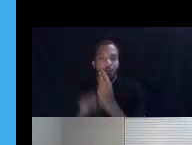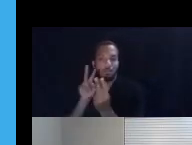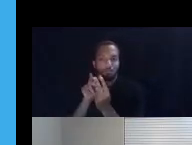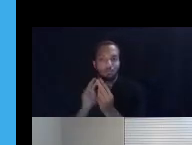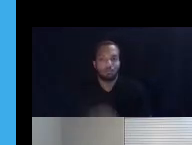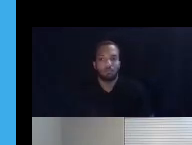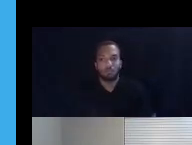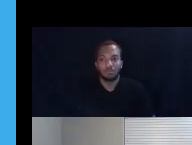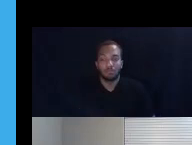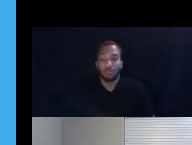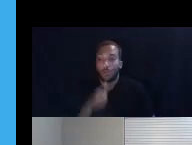And whoever wants to take it away.